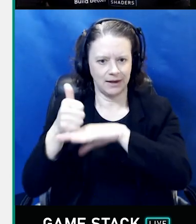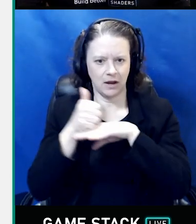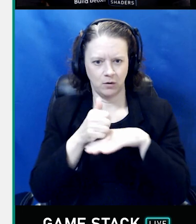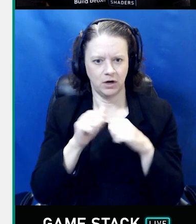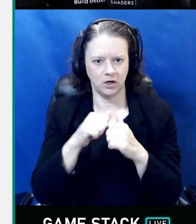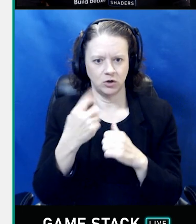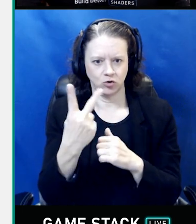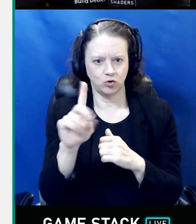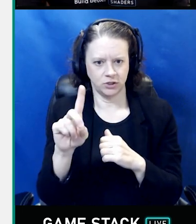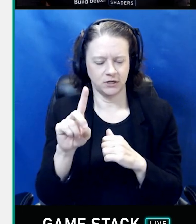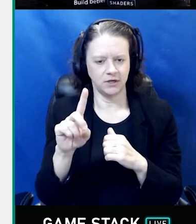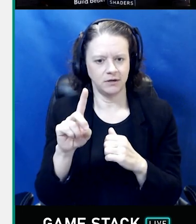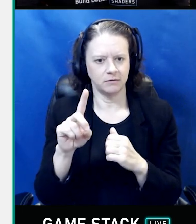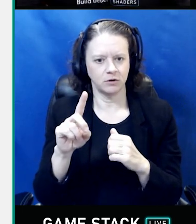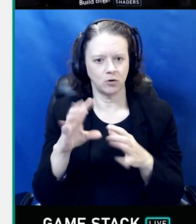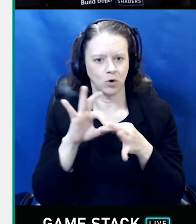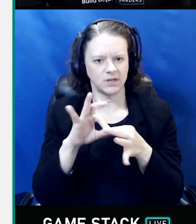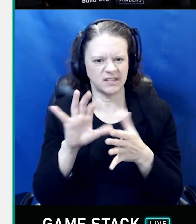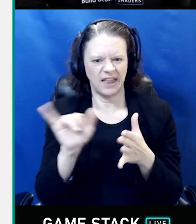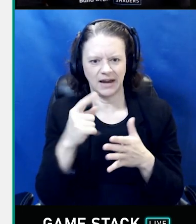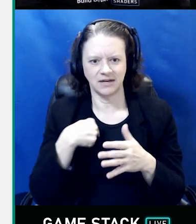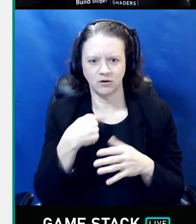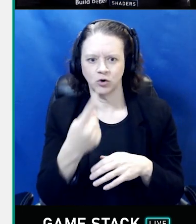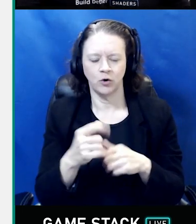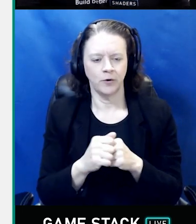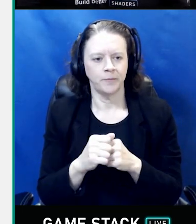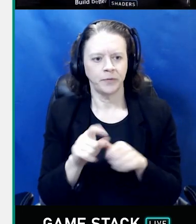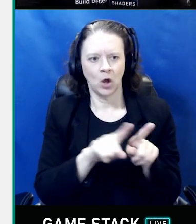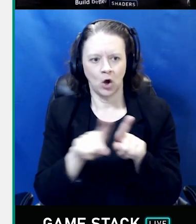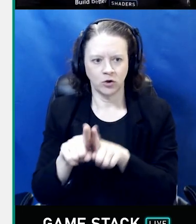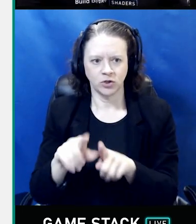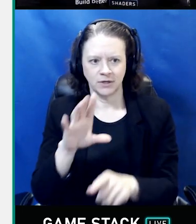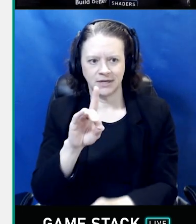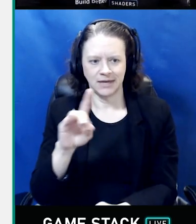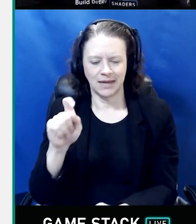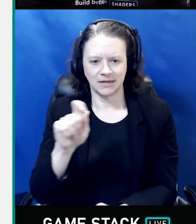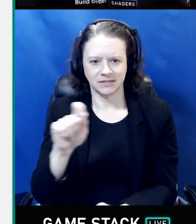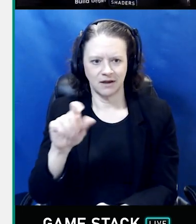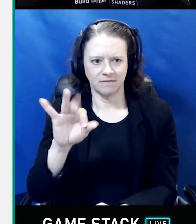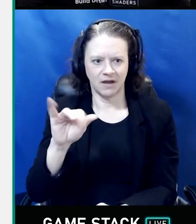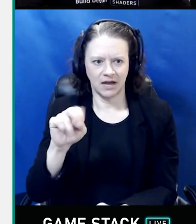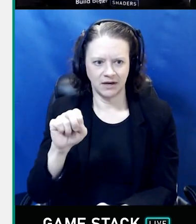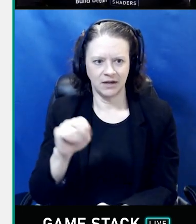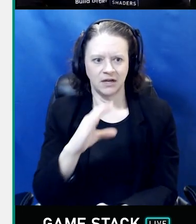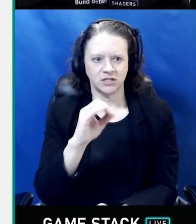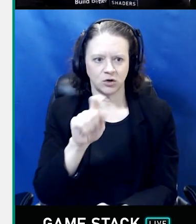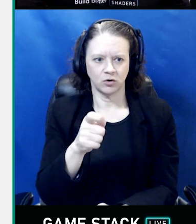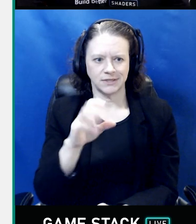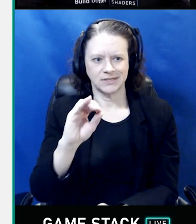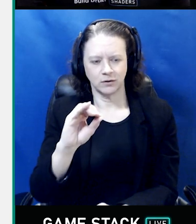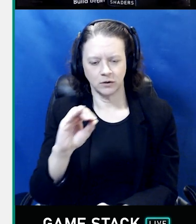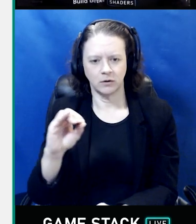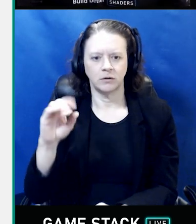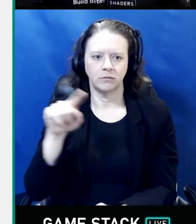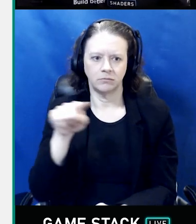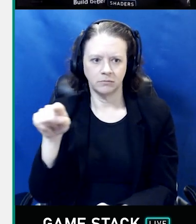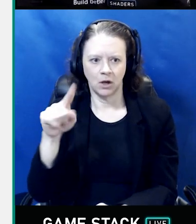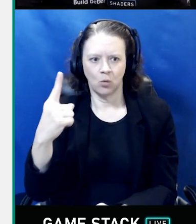And also we see the ddx_fine. It's perfectly understandable (0,0) to (1,0), (0,1) to (1,1 )and the ddy_fine is doing the same but in the vertical direction.